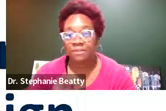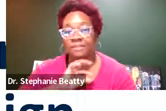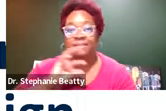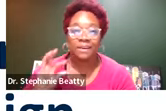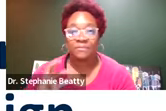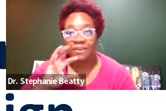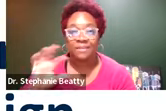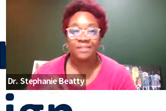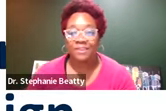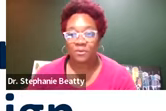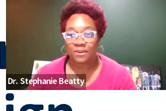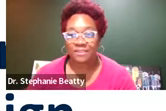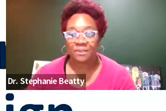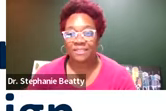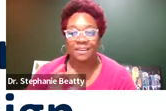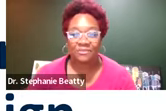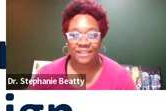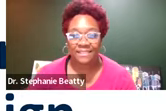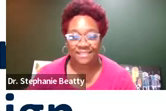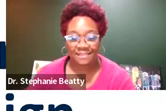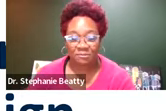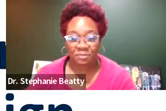Those are the safe words or the safe phrases.